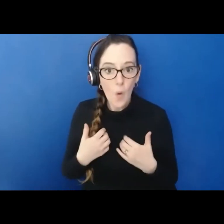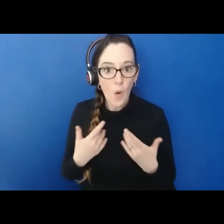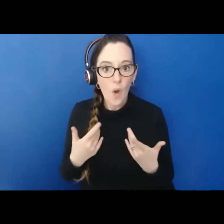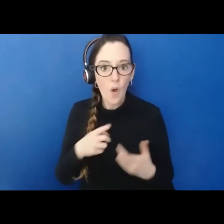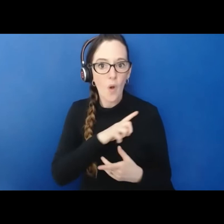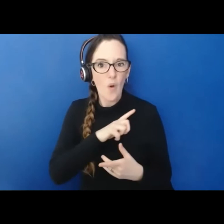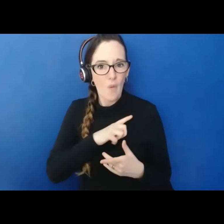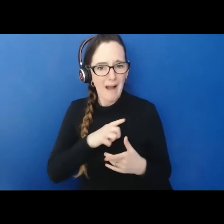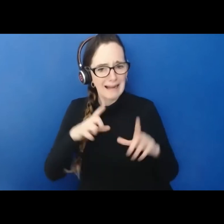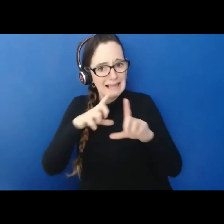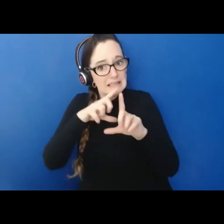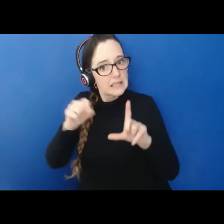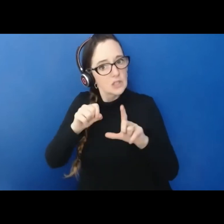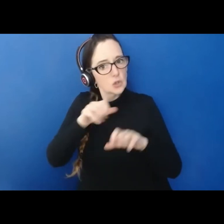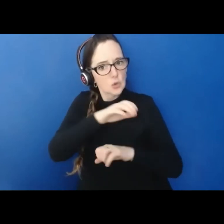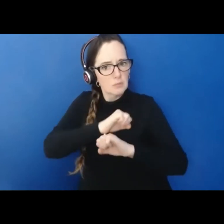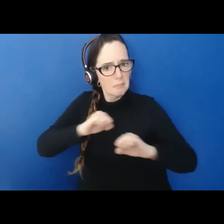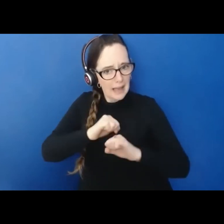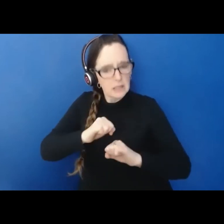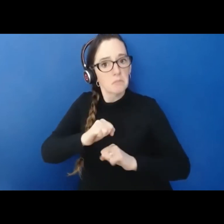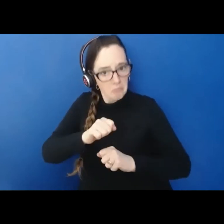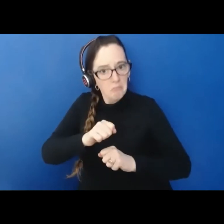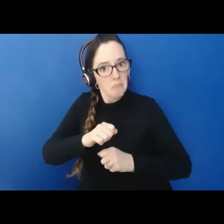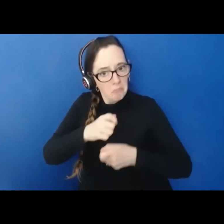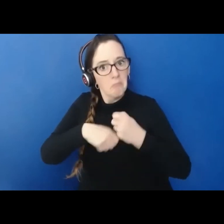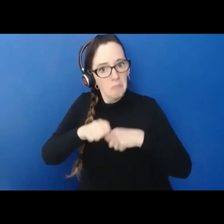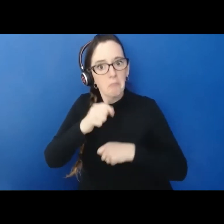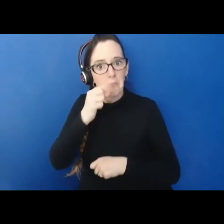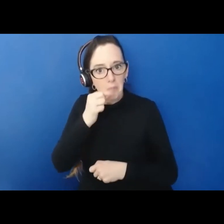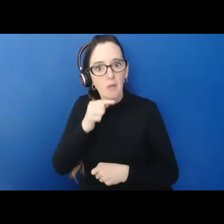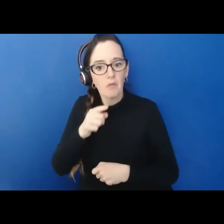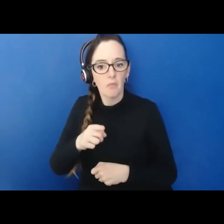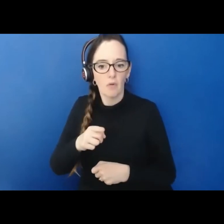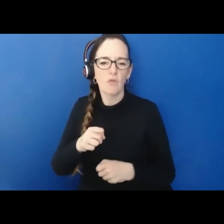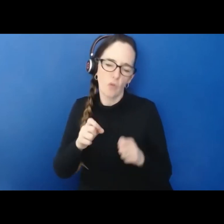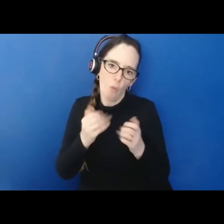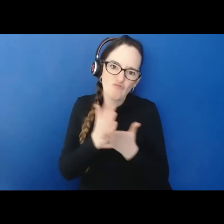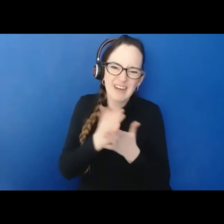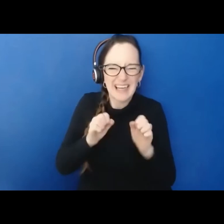So, this idea that Sidd has mentioned before, the idea of the public space as space but